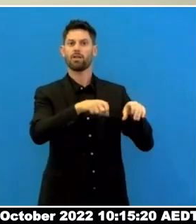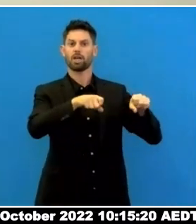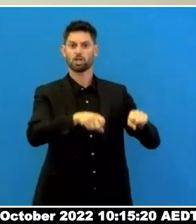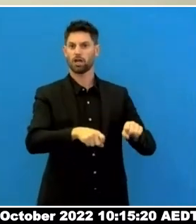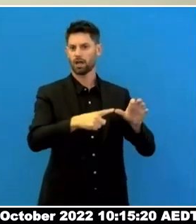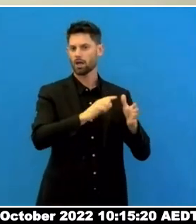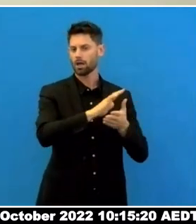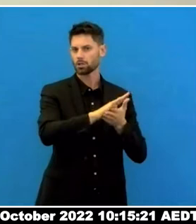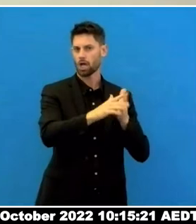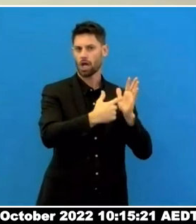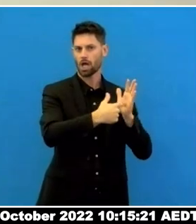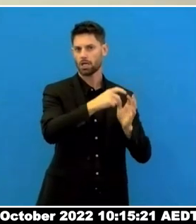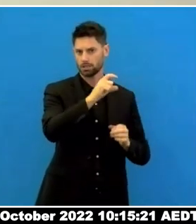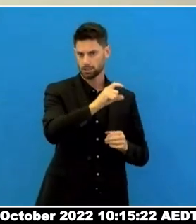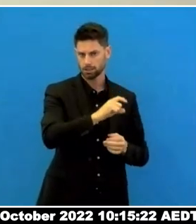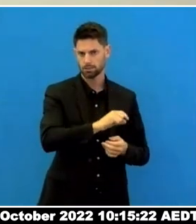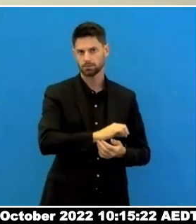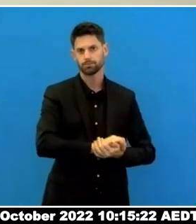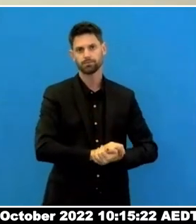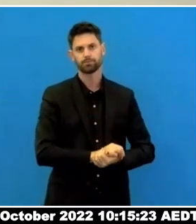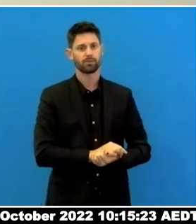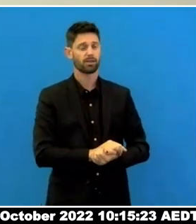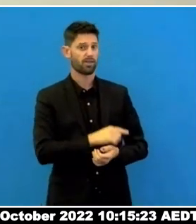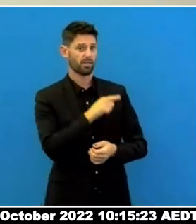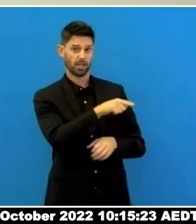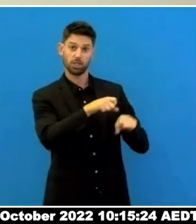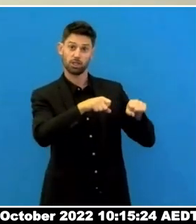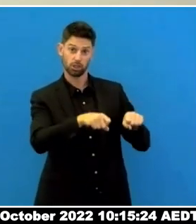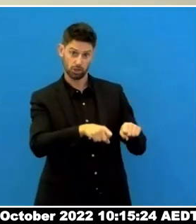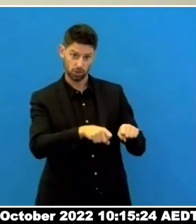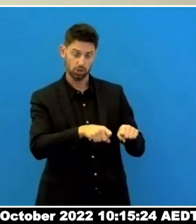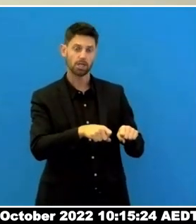Emeritus Professor Croucher, as an effective means